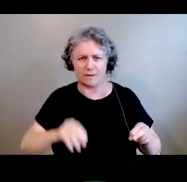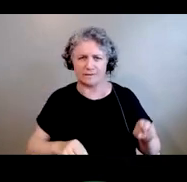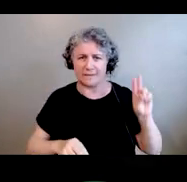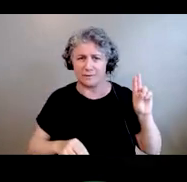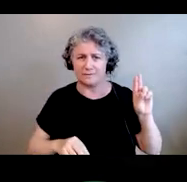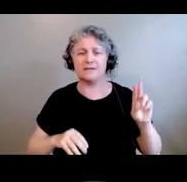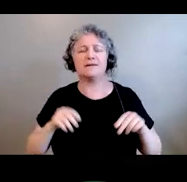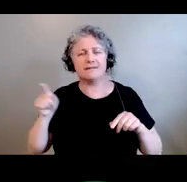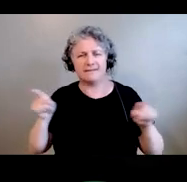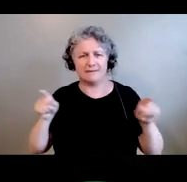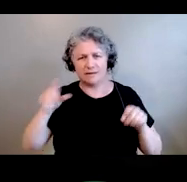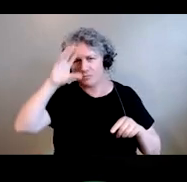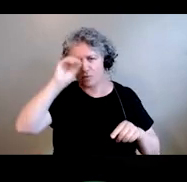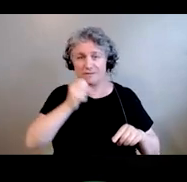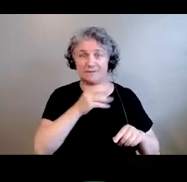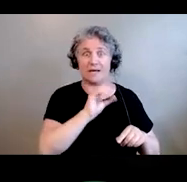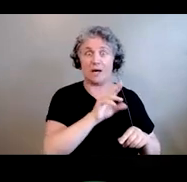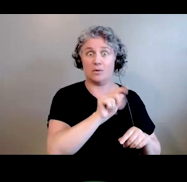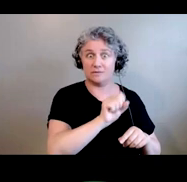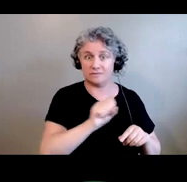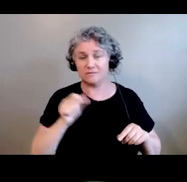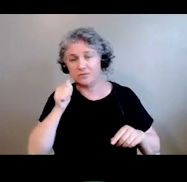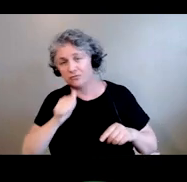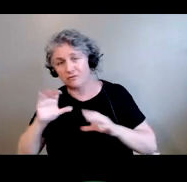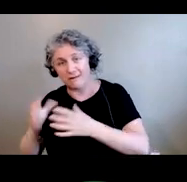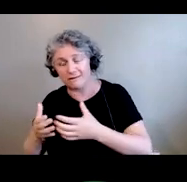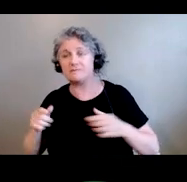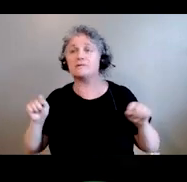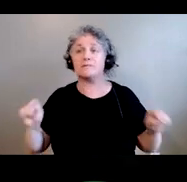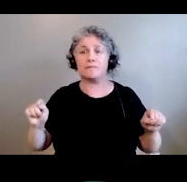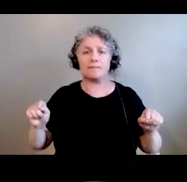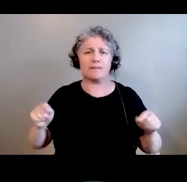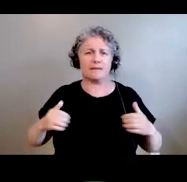people understand accessibility at such young ages and girls, guides and boy scouts are